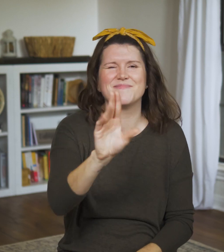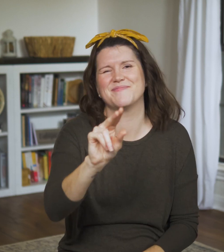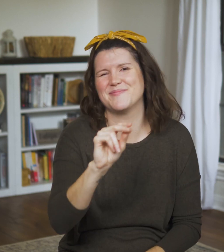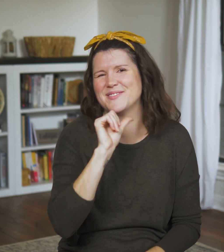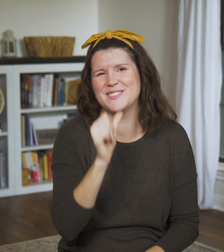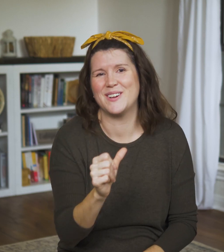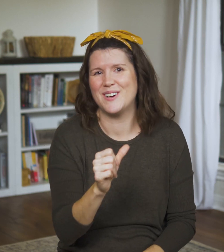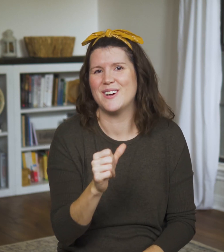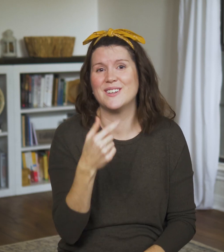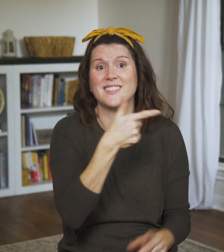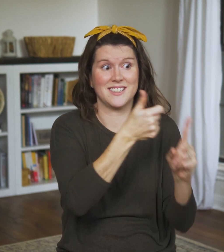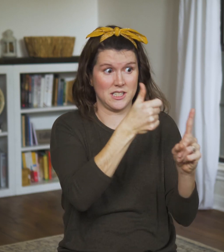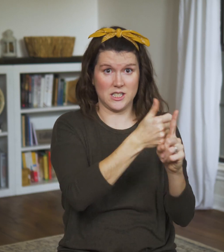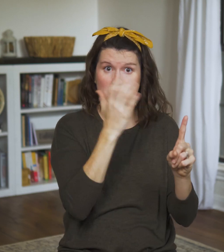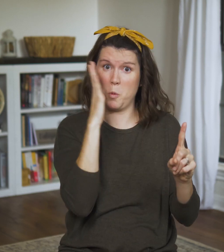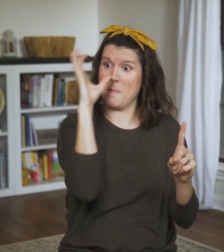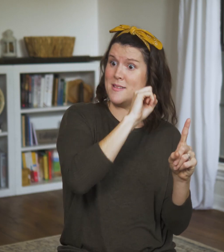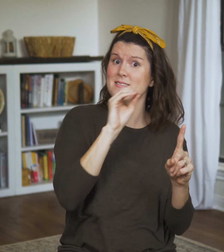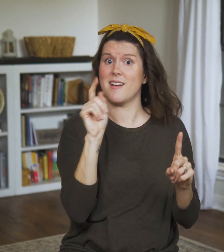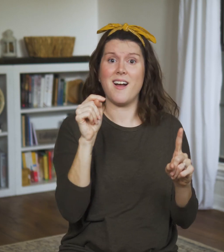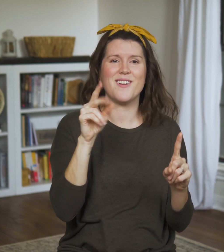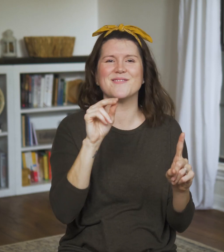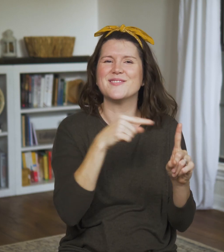The request of these five women